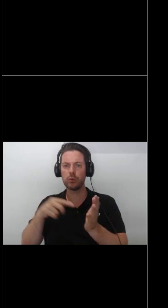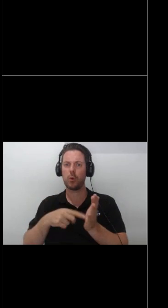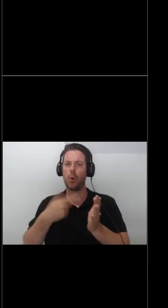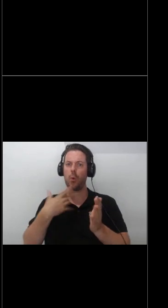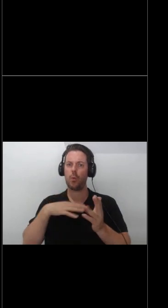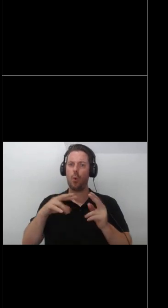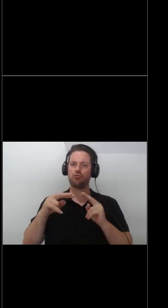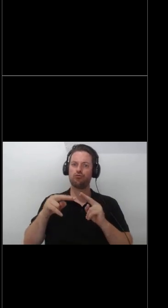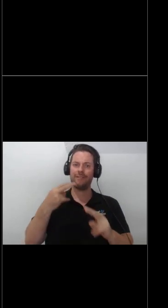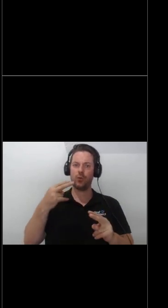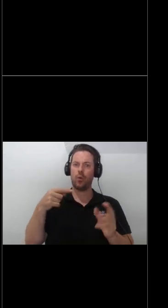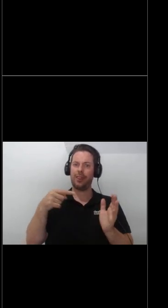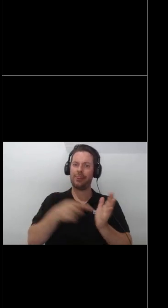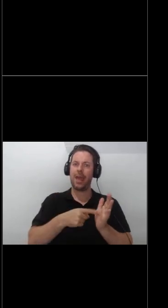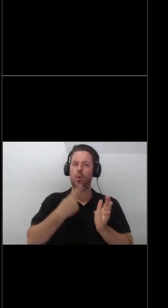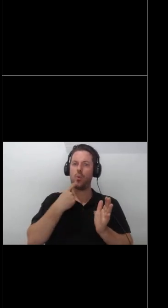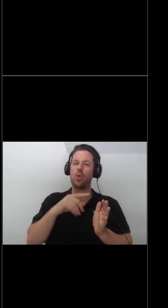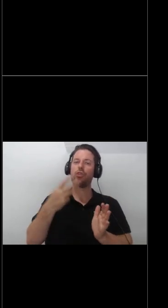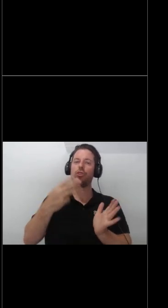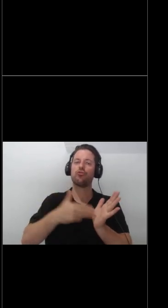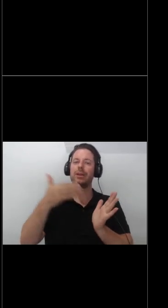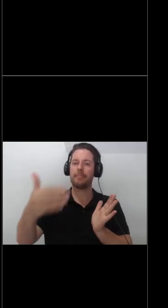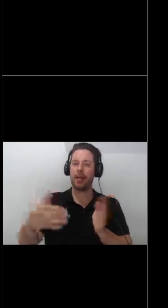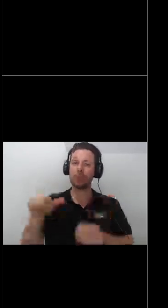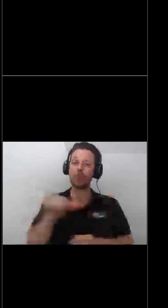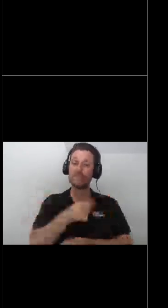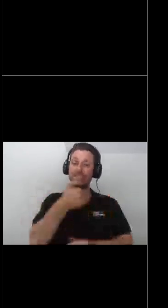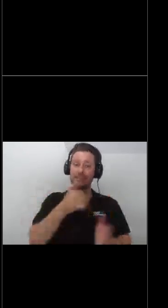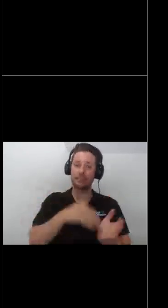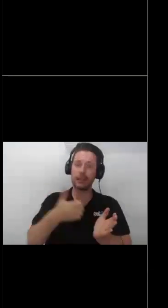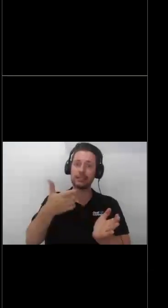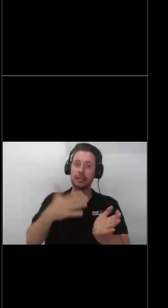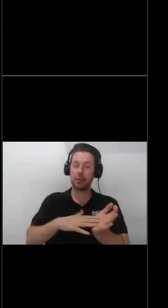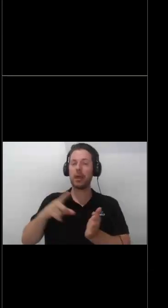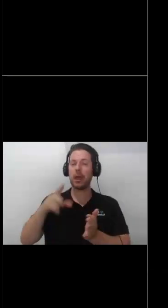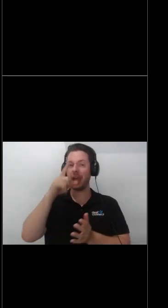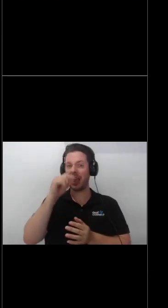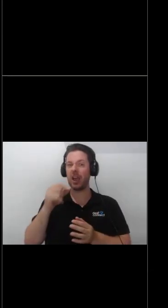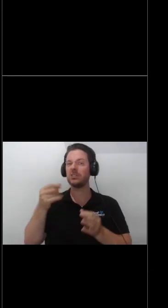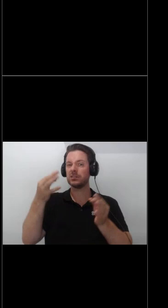as opposed to six months so they can actually initiate an earlier review.